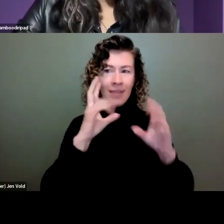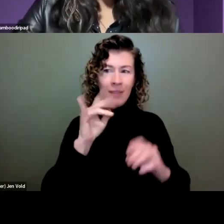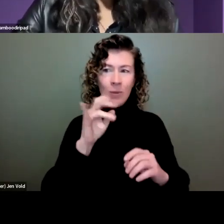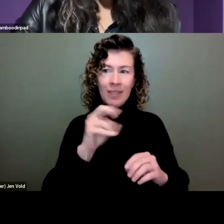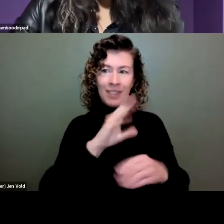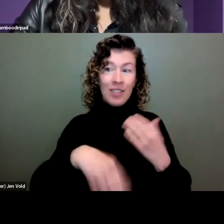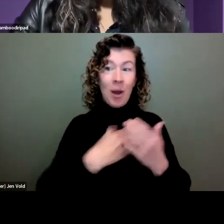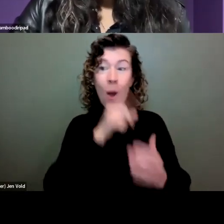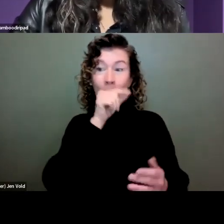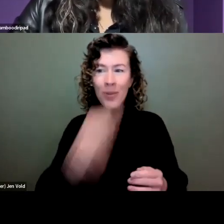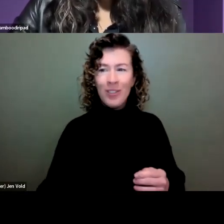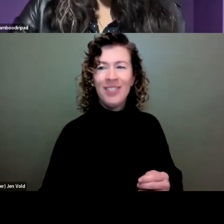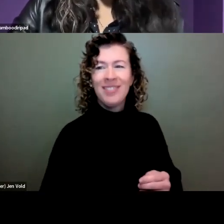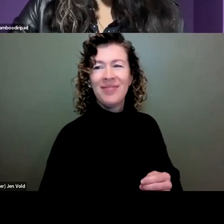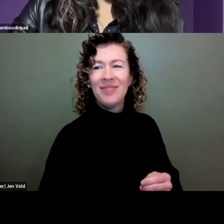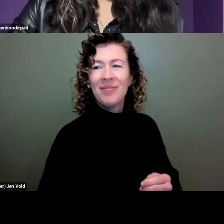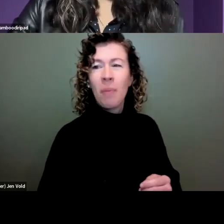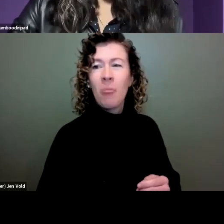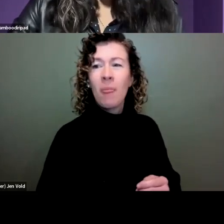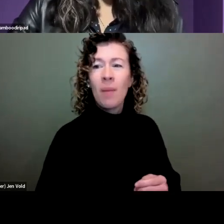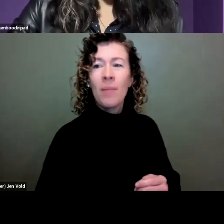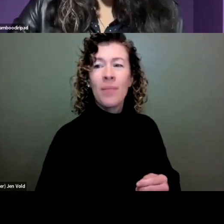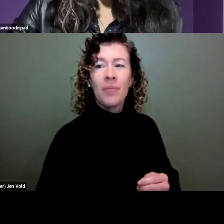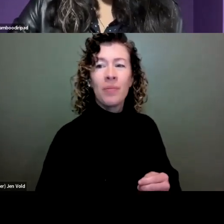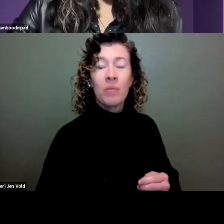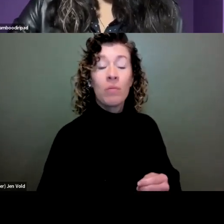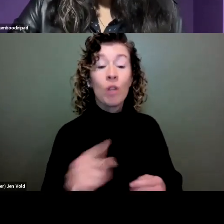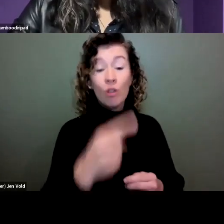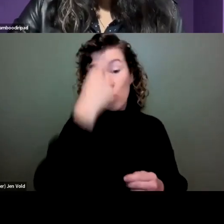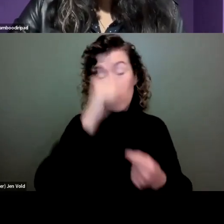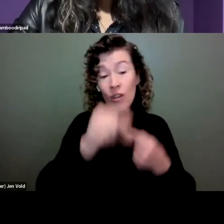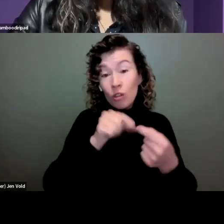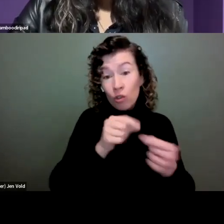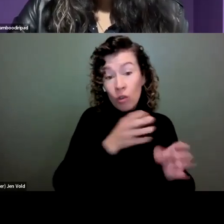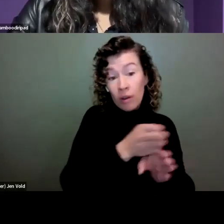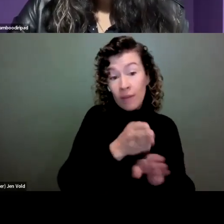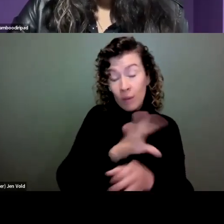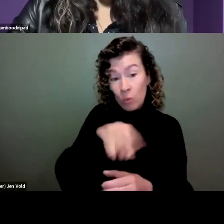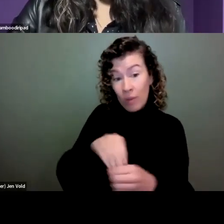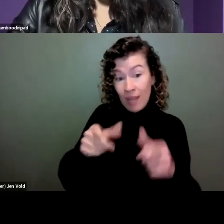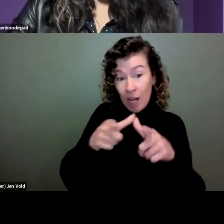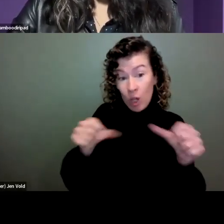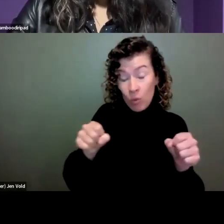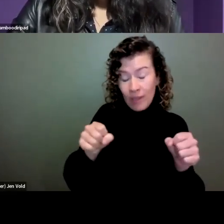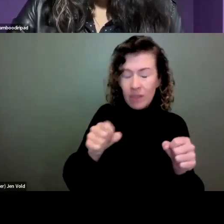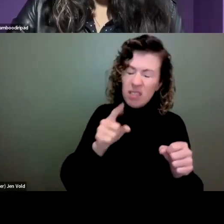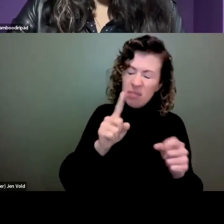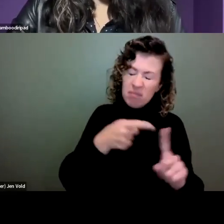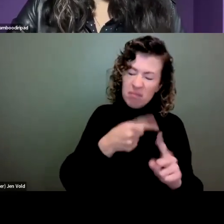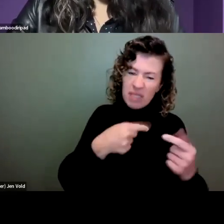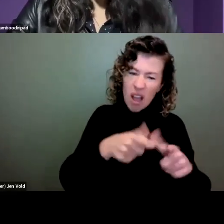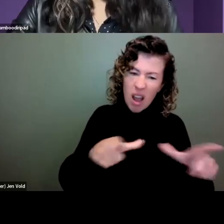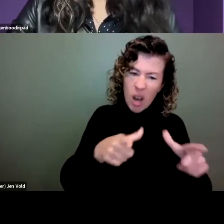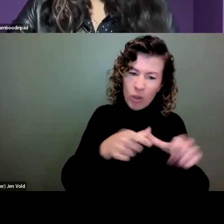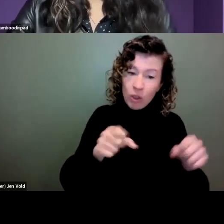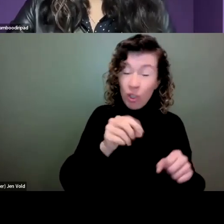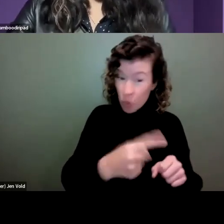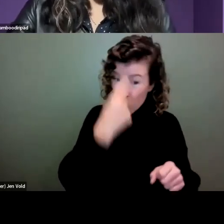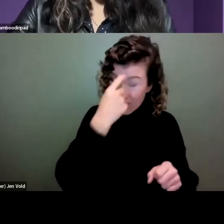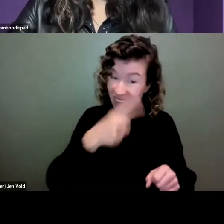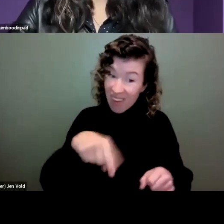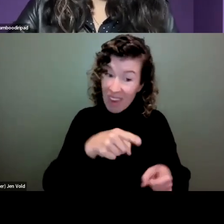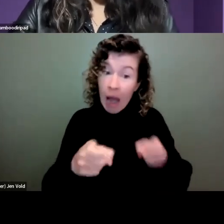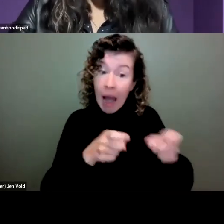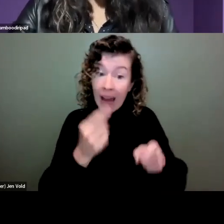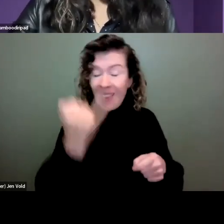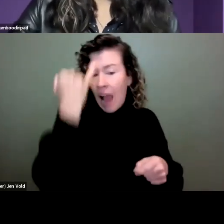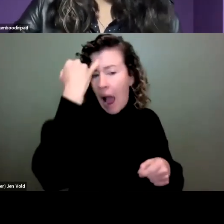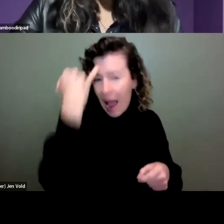Yes. "Do you think that certain disciplines of linguistics for sign language linguistics have handled the idea of signers better or with more nuance, should I say?"